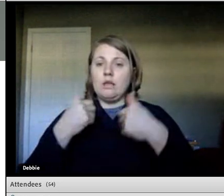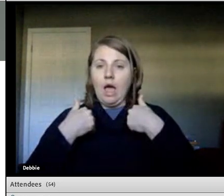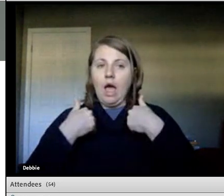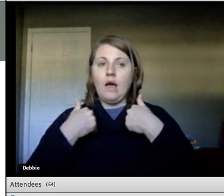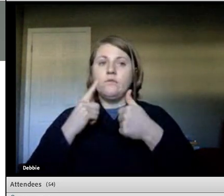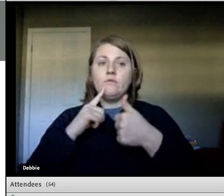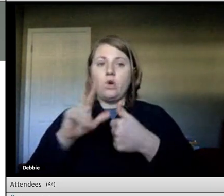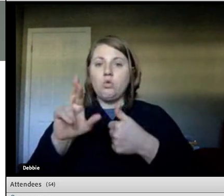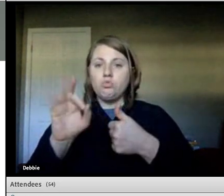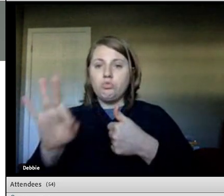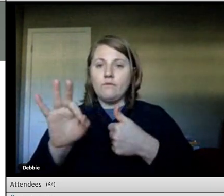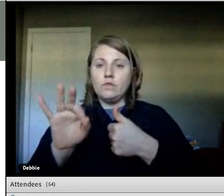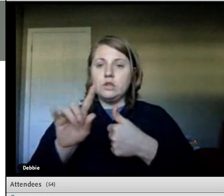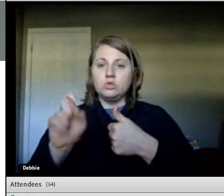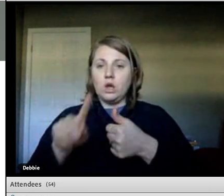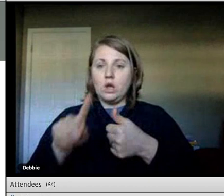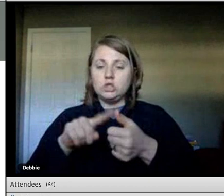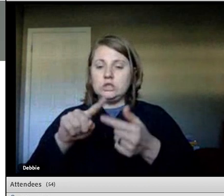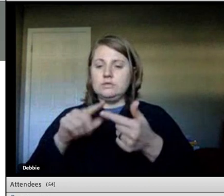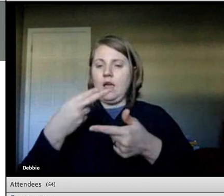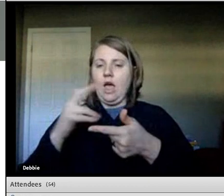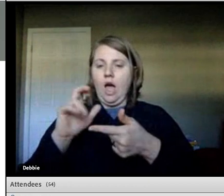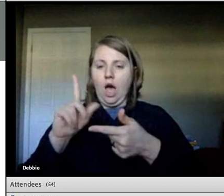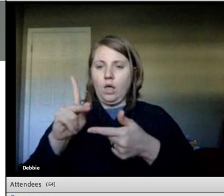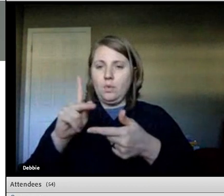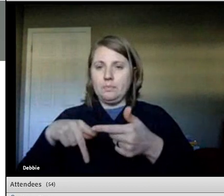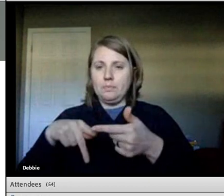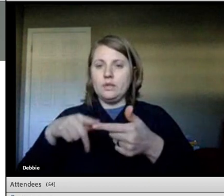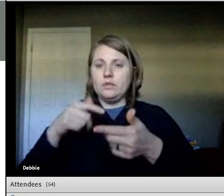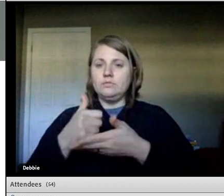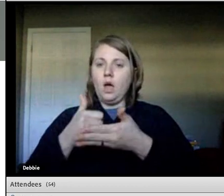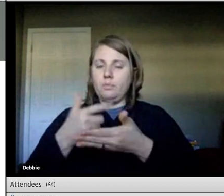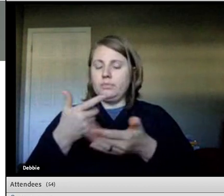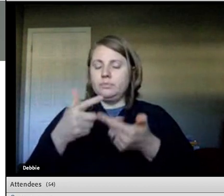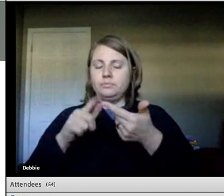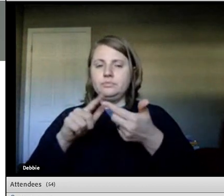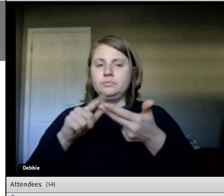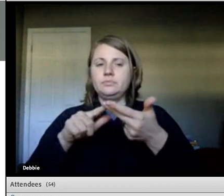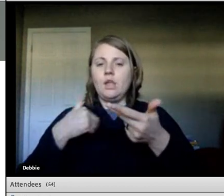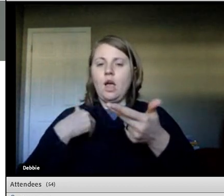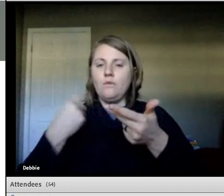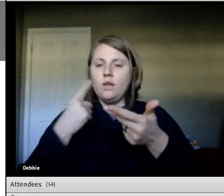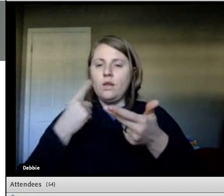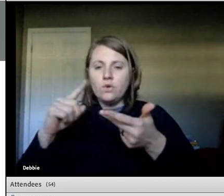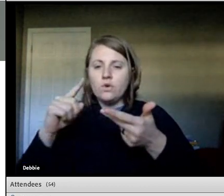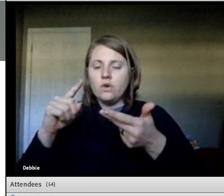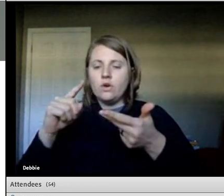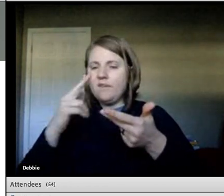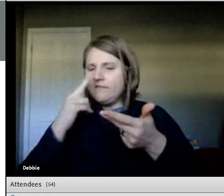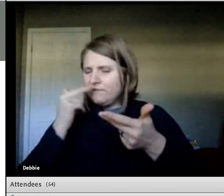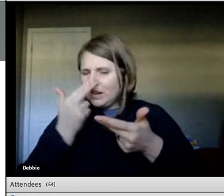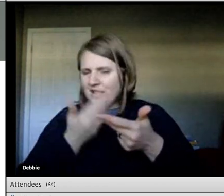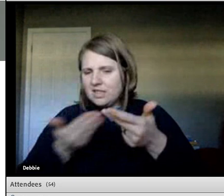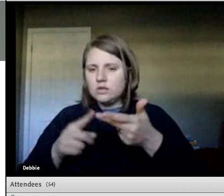We can have one for funny stuff. We can have one for programming.